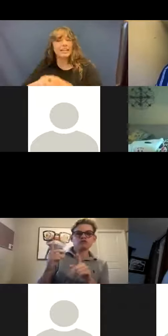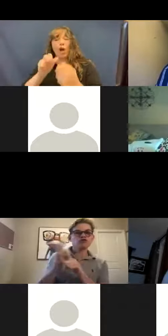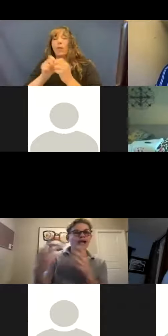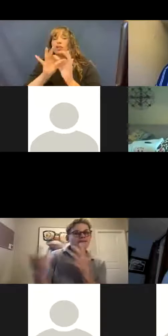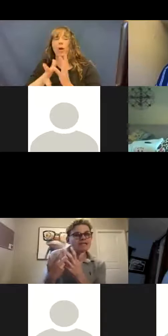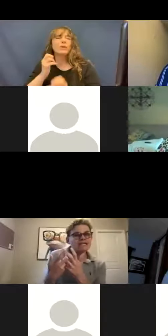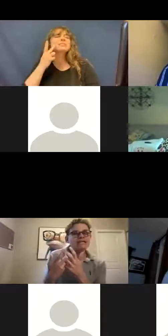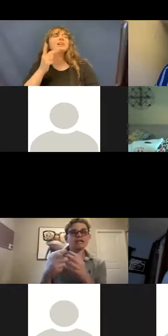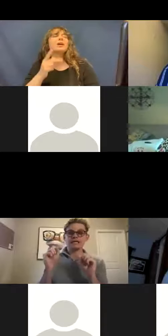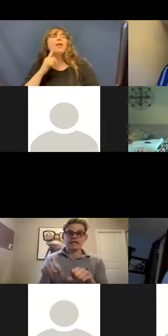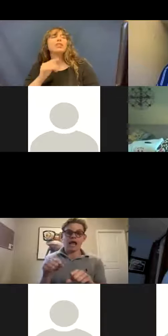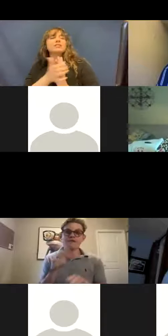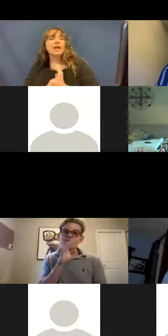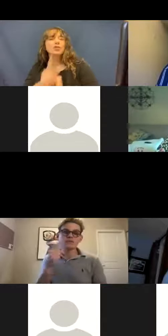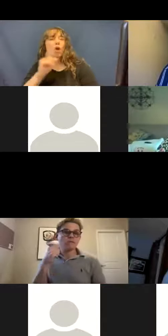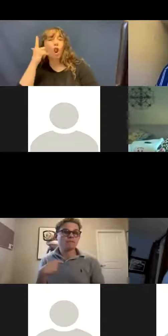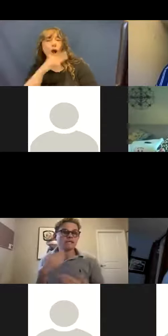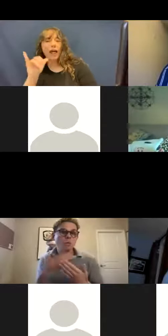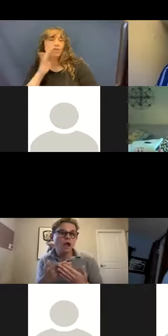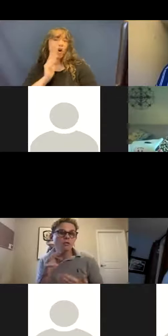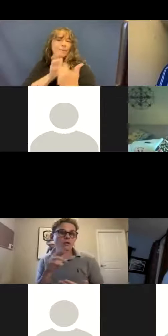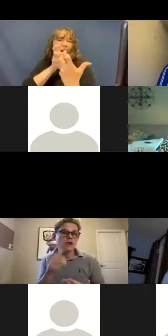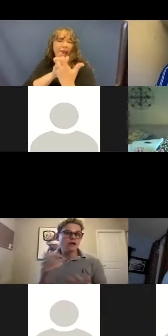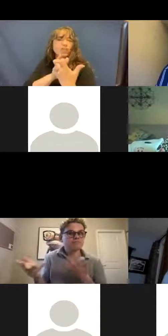skills were. I wanted to see if we were going to be a good match. That they were going to